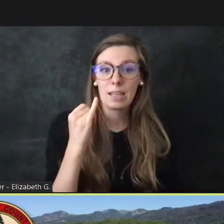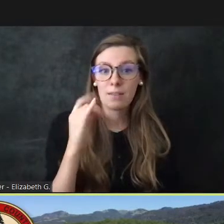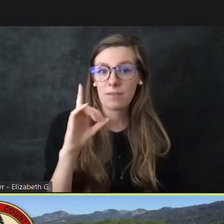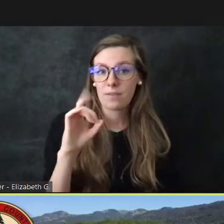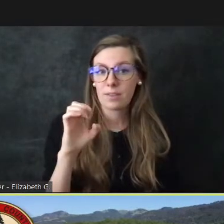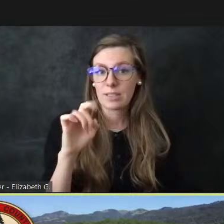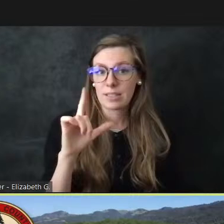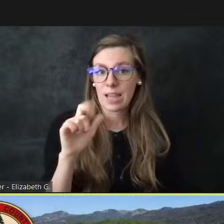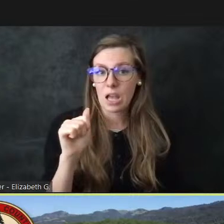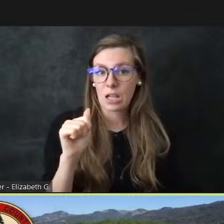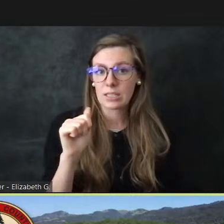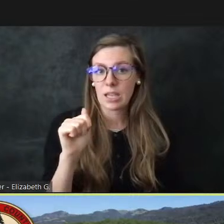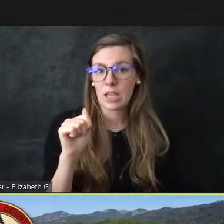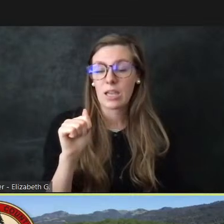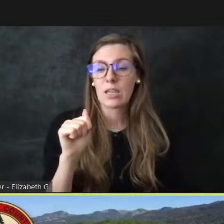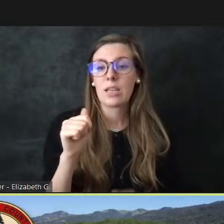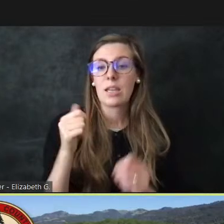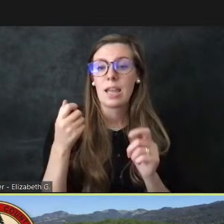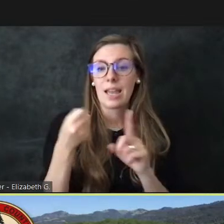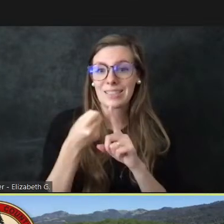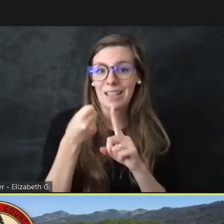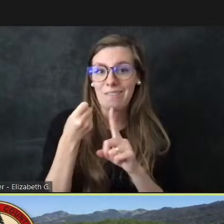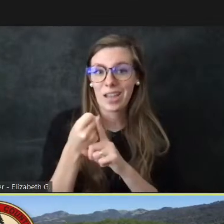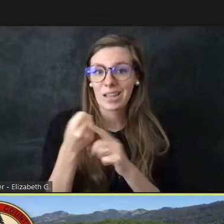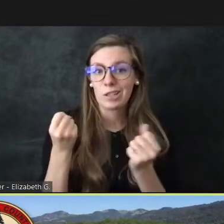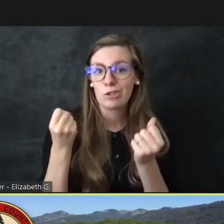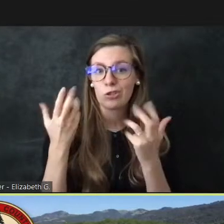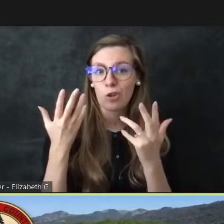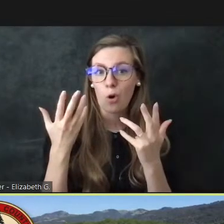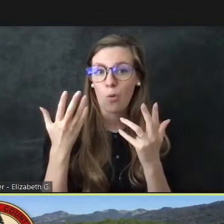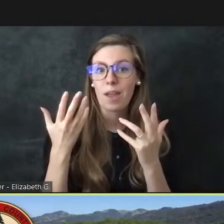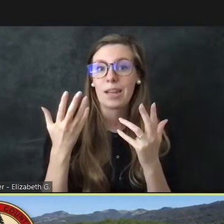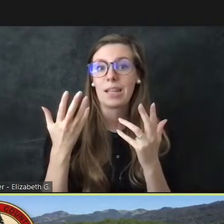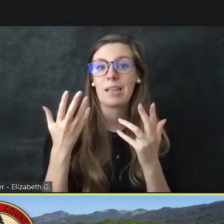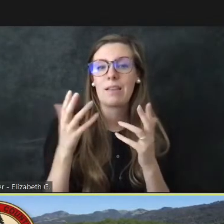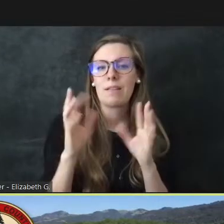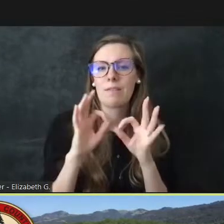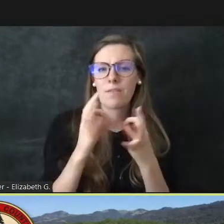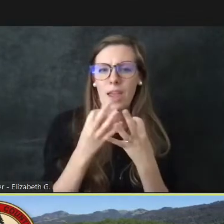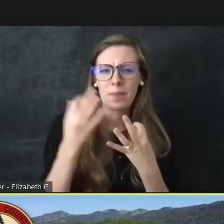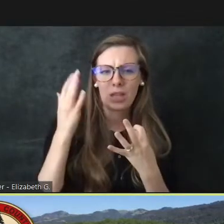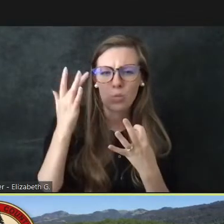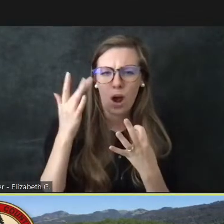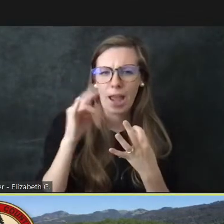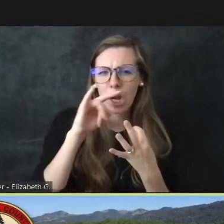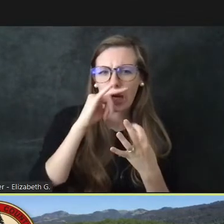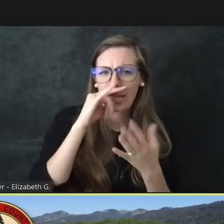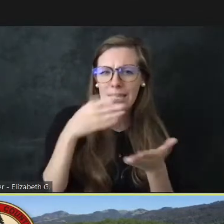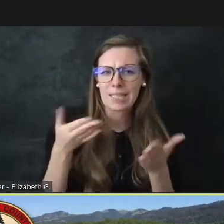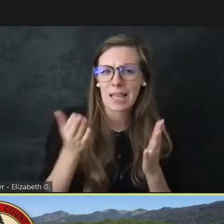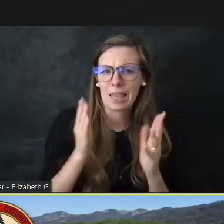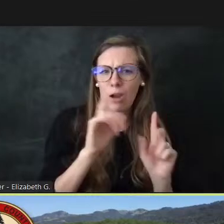affecting so many families, why are we letting kids to go back to school? So I know that's very important because a